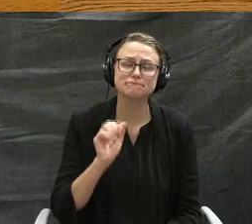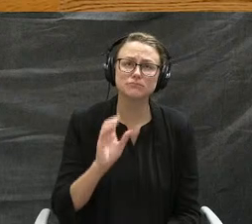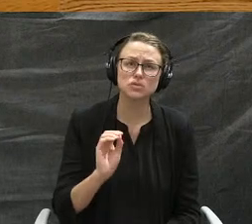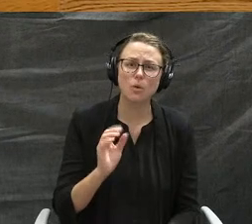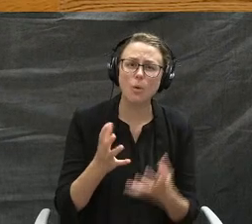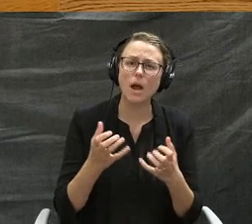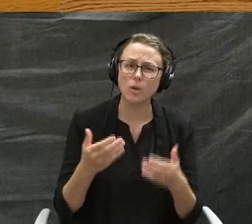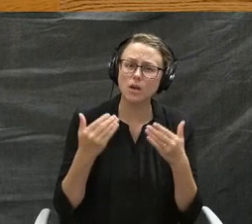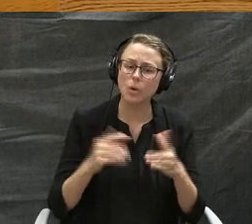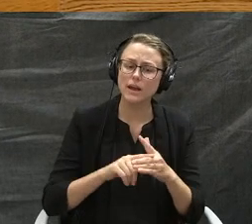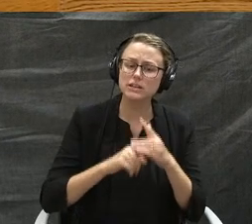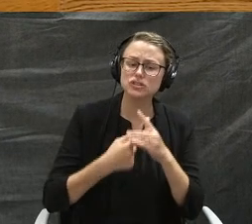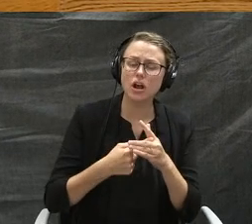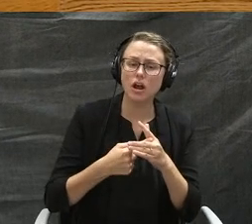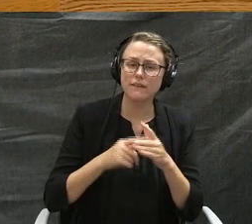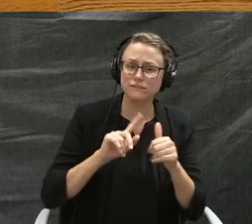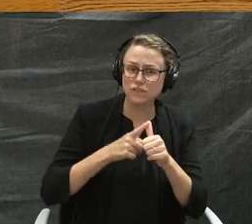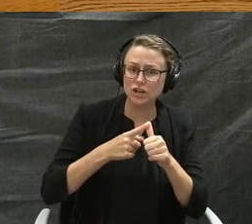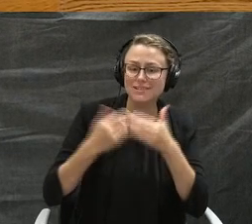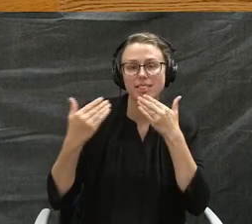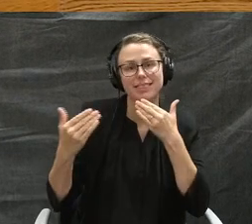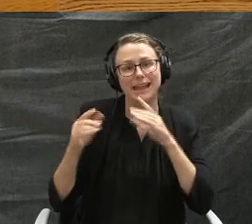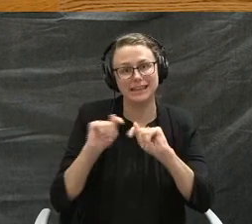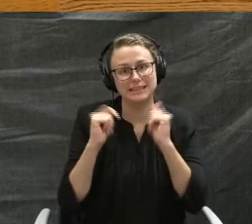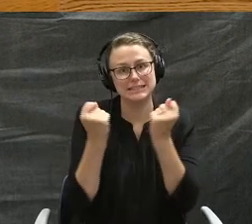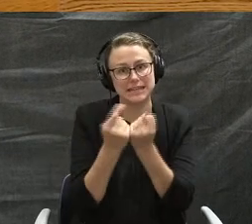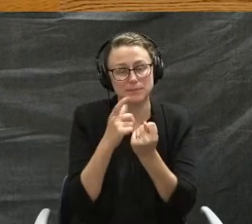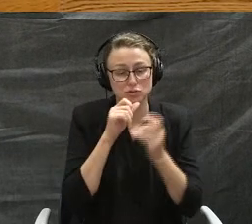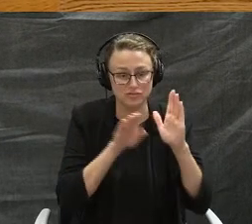thanking the teams that develop the options for the board to